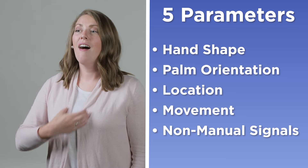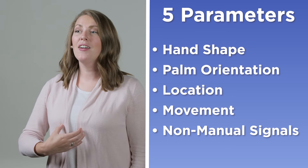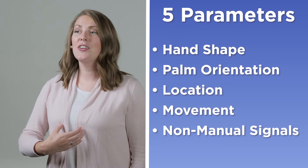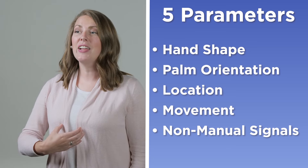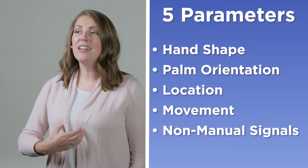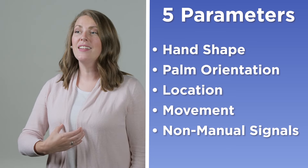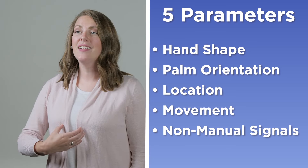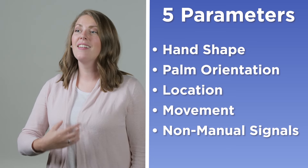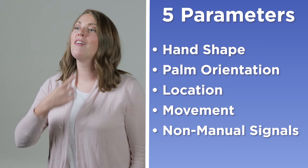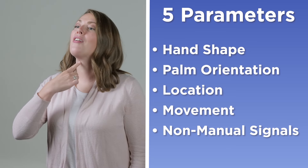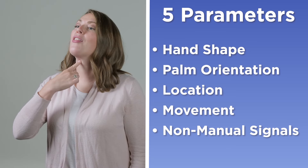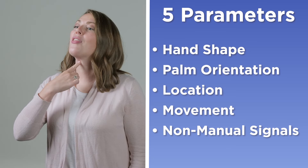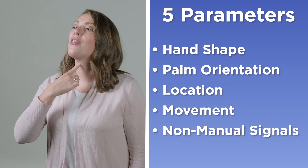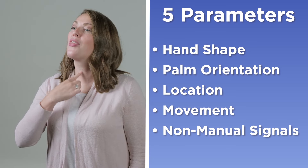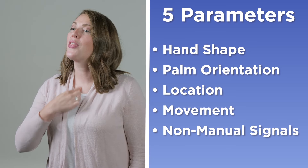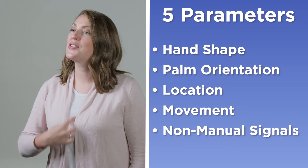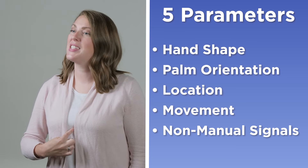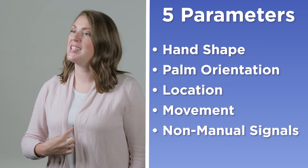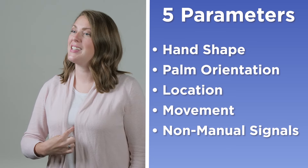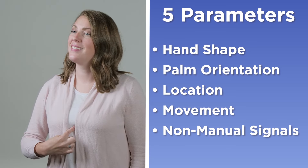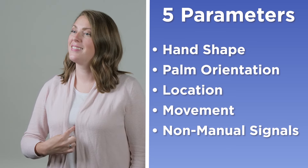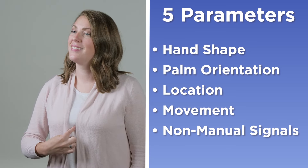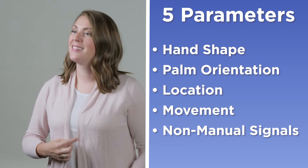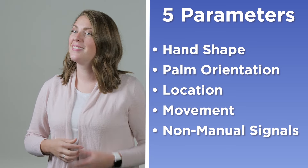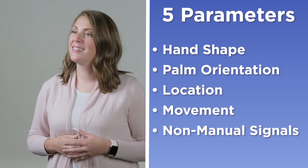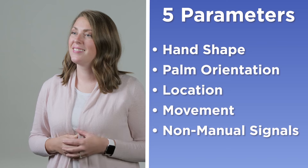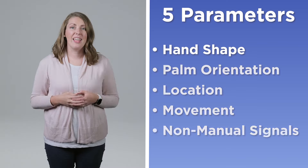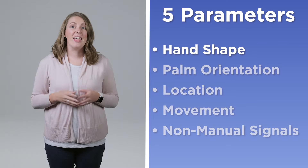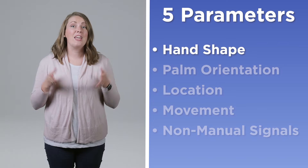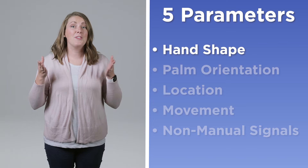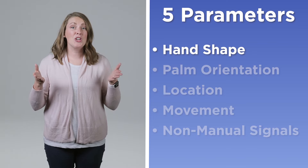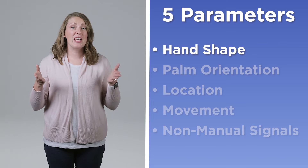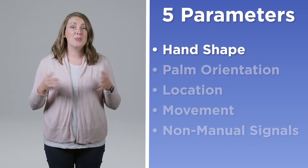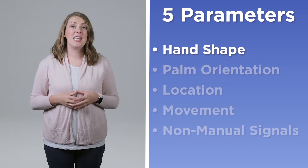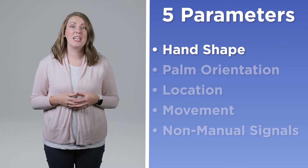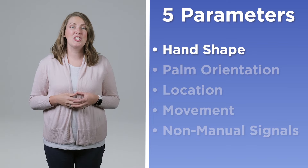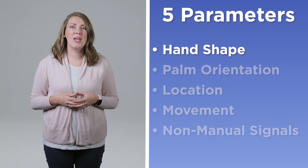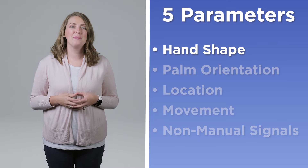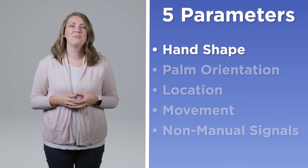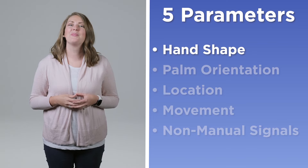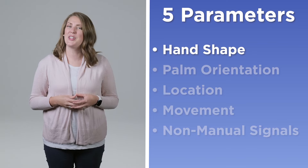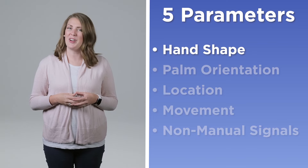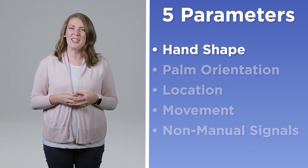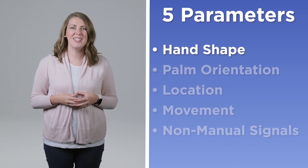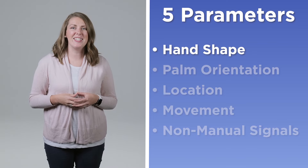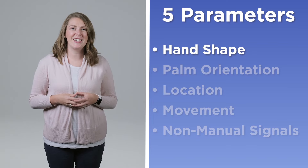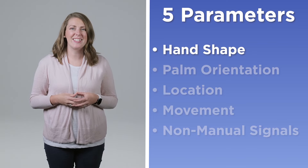Hungry, thirsty. If your guess was hand shape, congratulations!